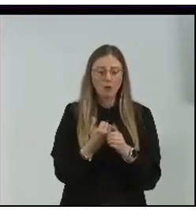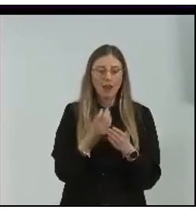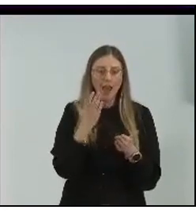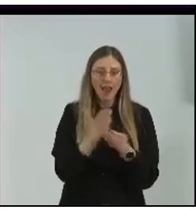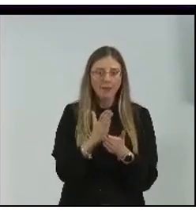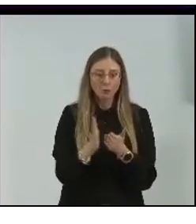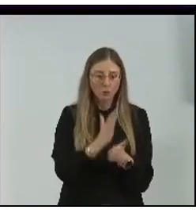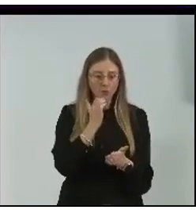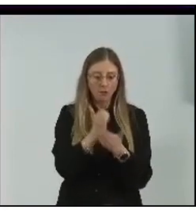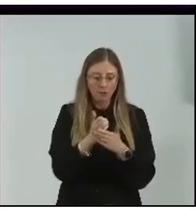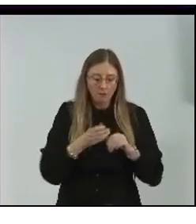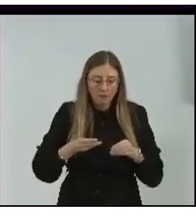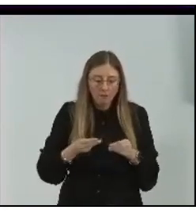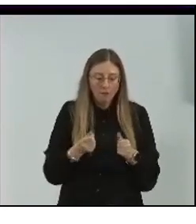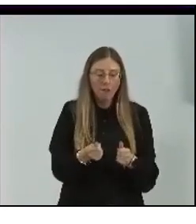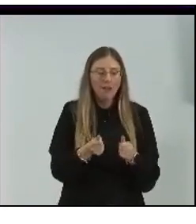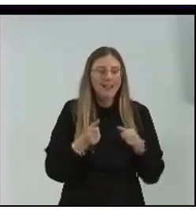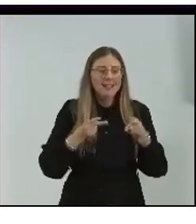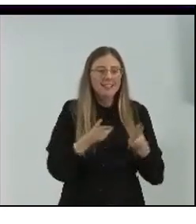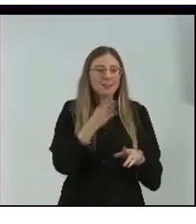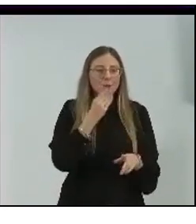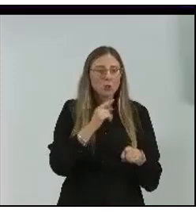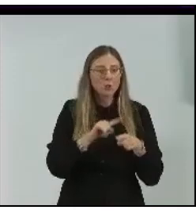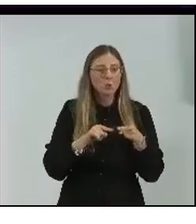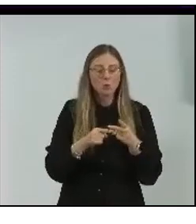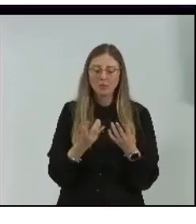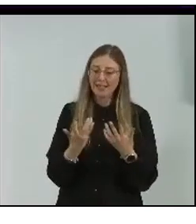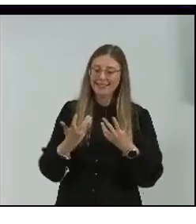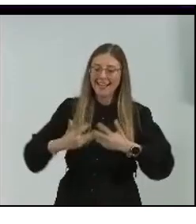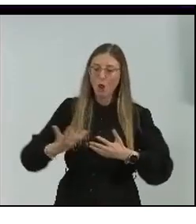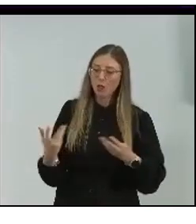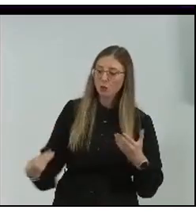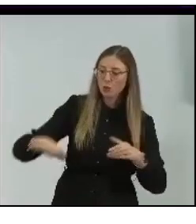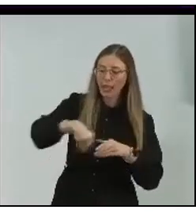What systems are you using? Where do technologies come into play?